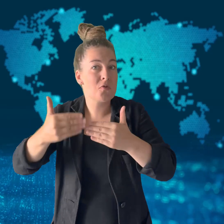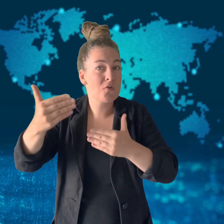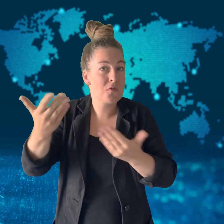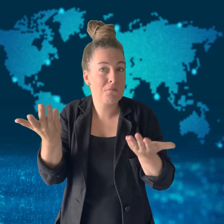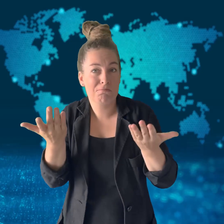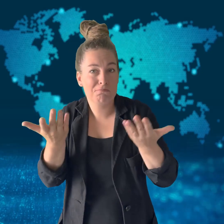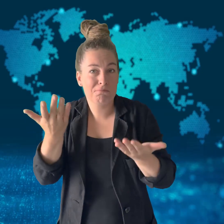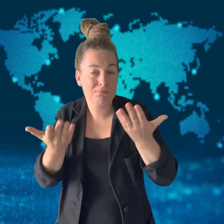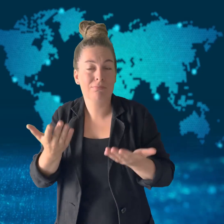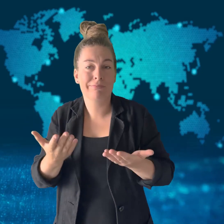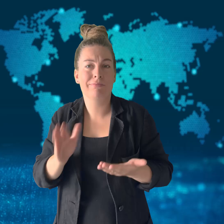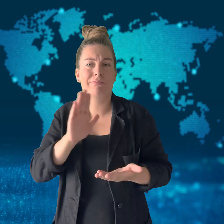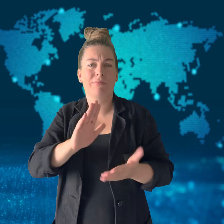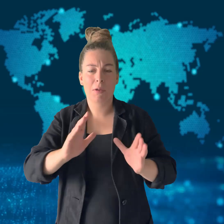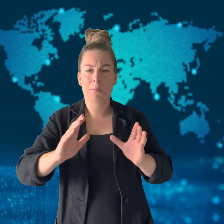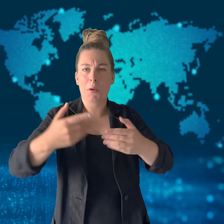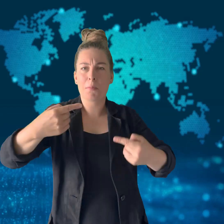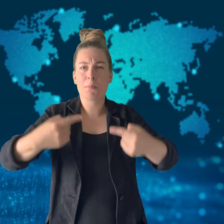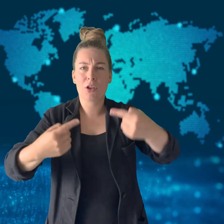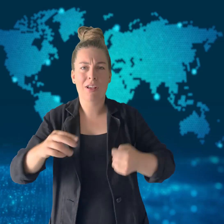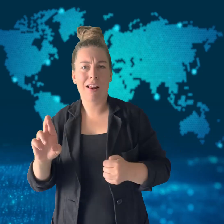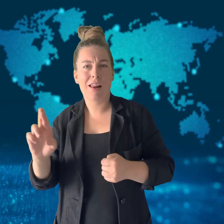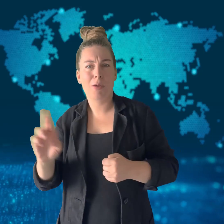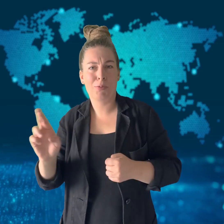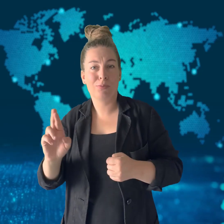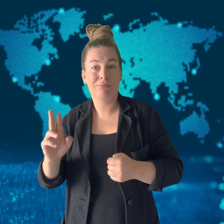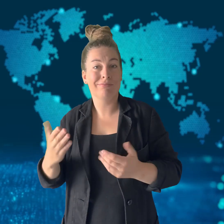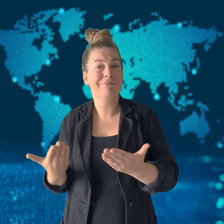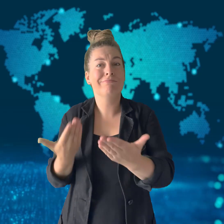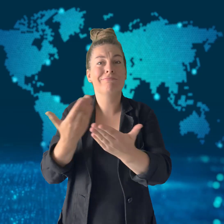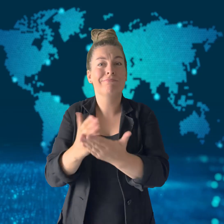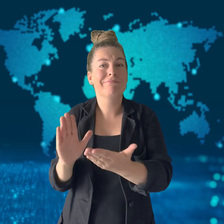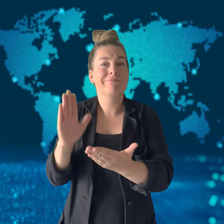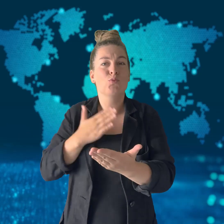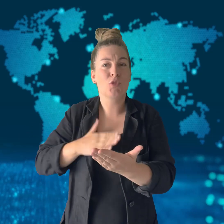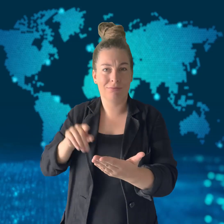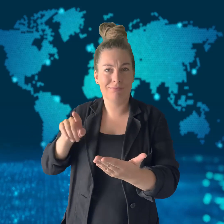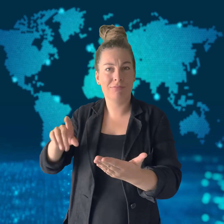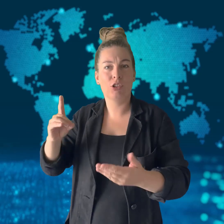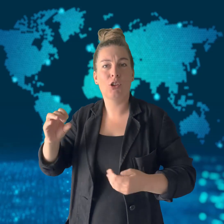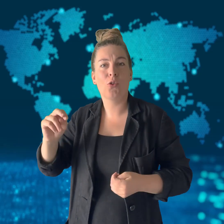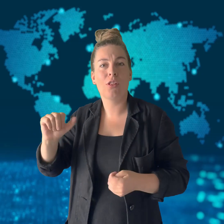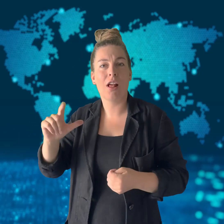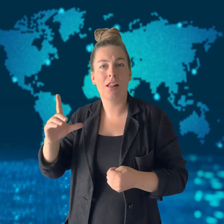Republican Presidential candidate Donald Trump has suggested